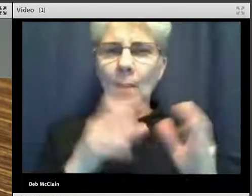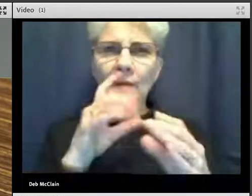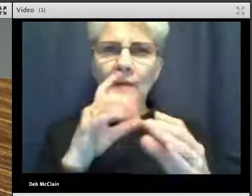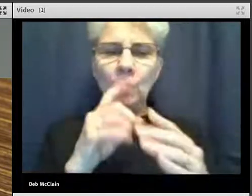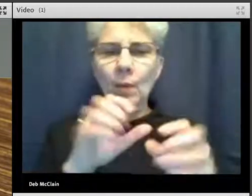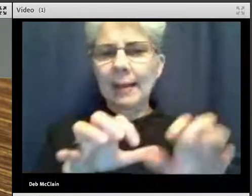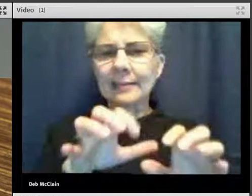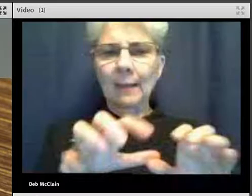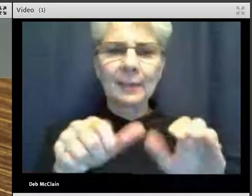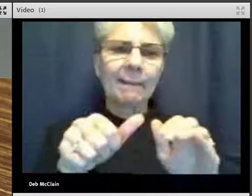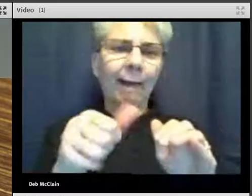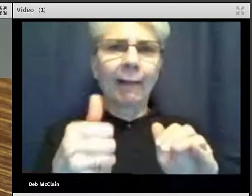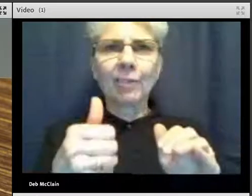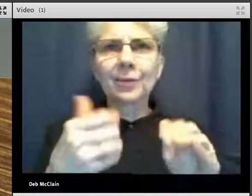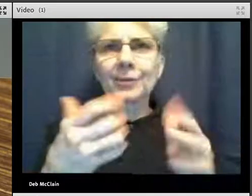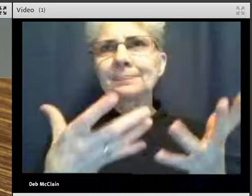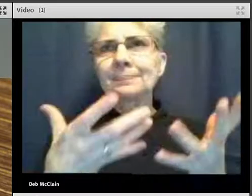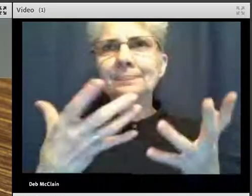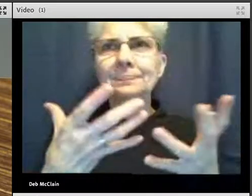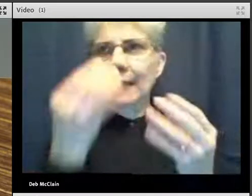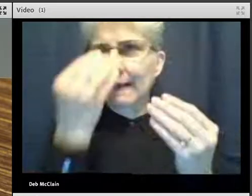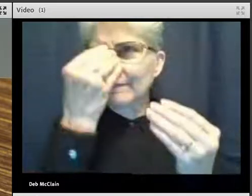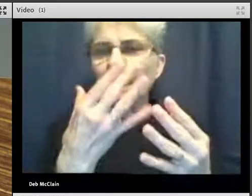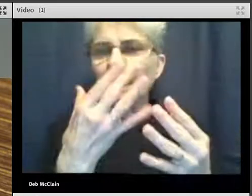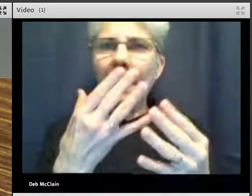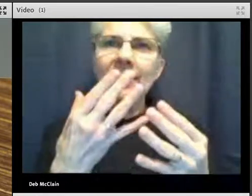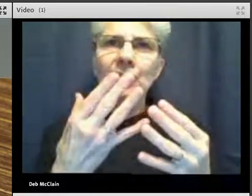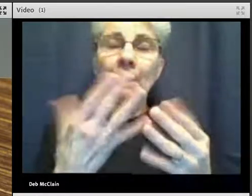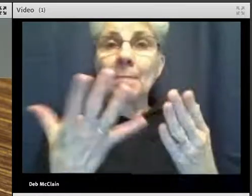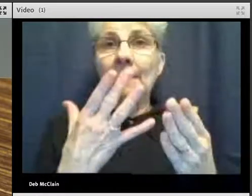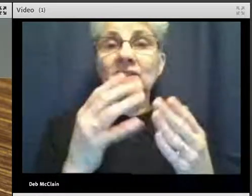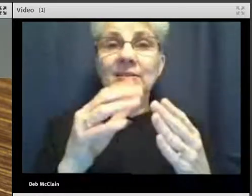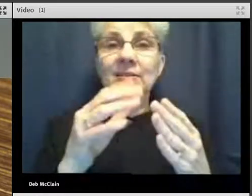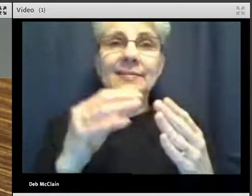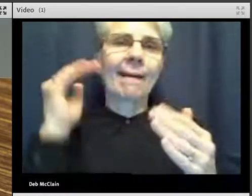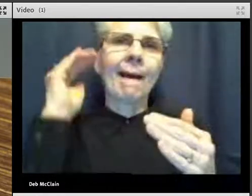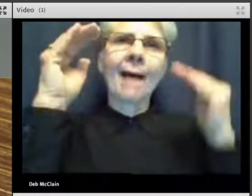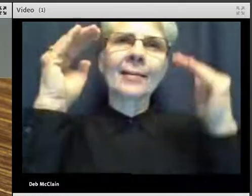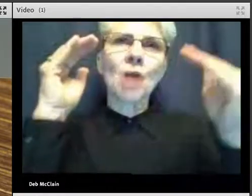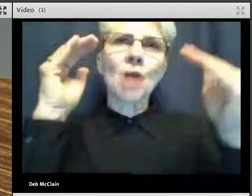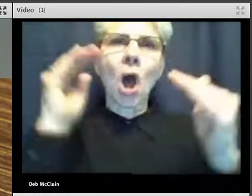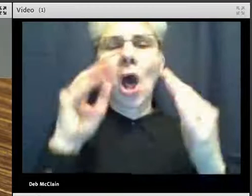And I start to put in other other information I just put in "adult literacy, Palm Harbor,"